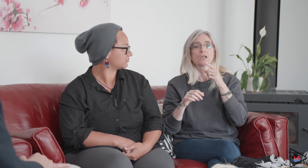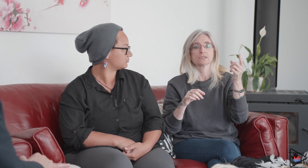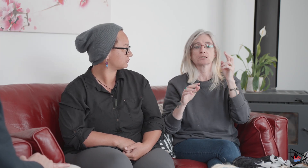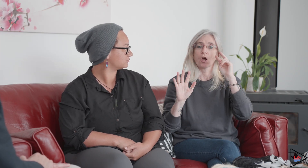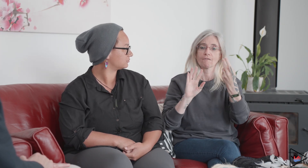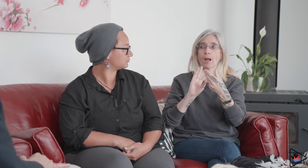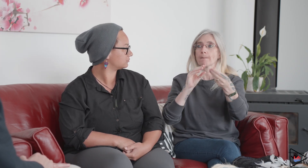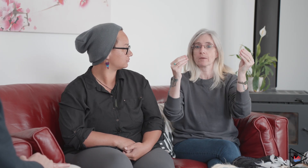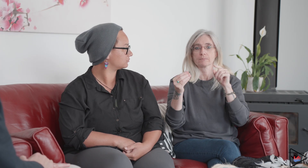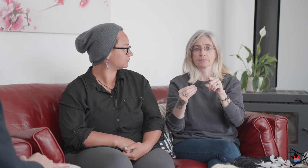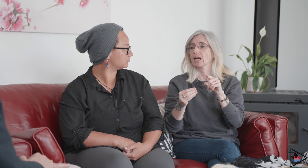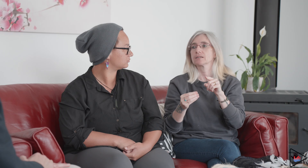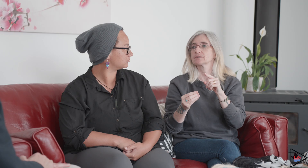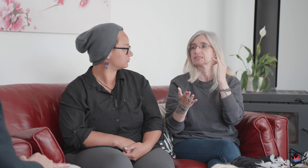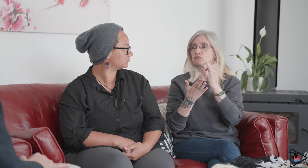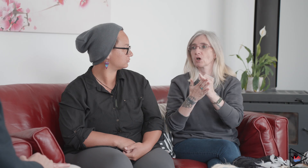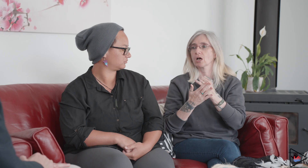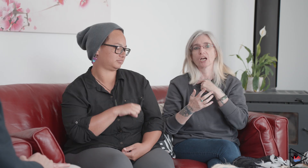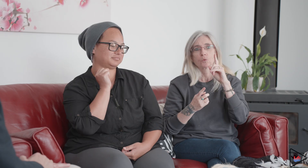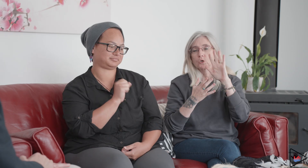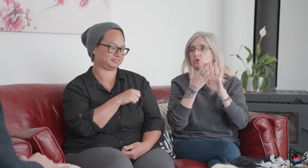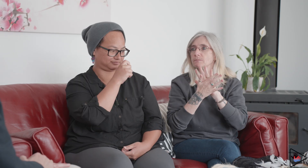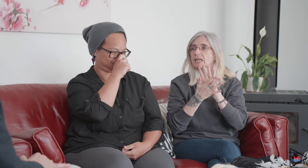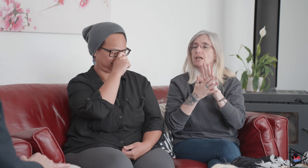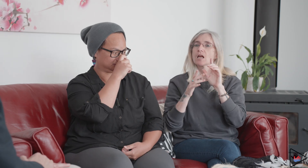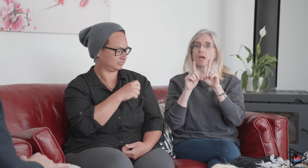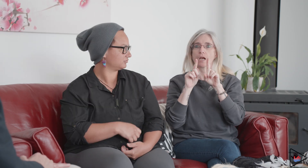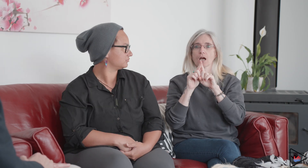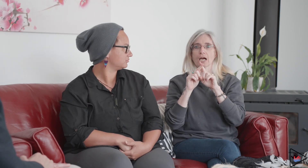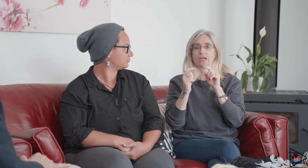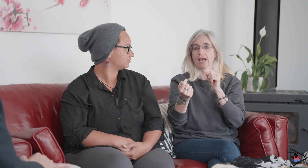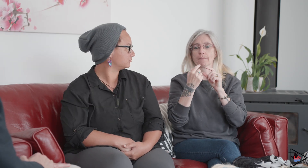and we started with just a small panel as a draft and you get started, you think it looks great on